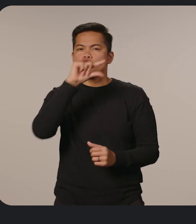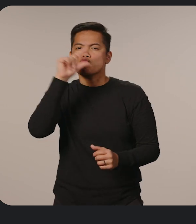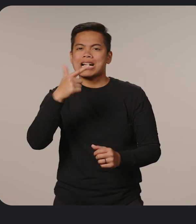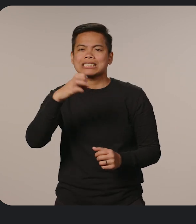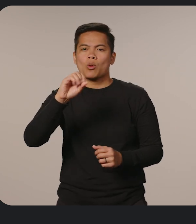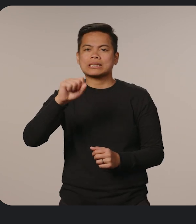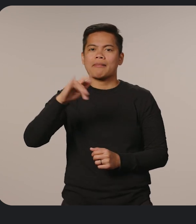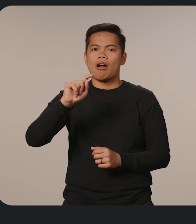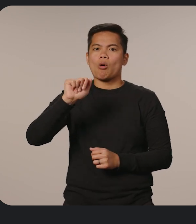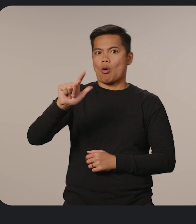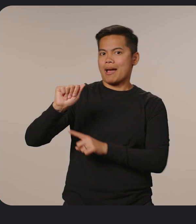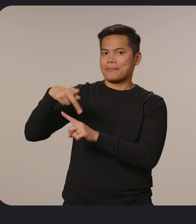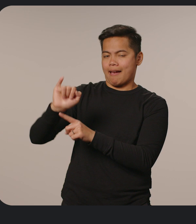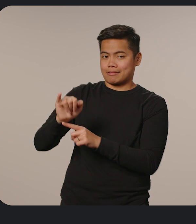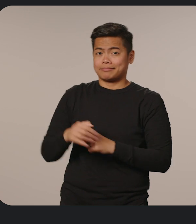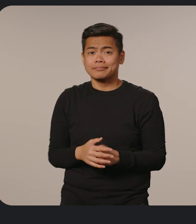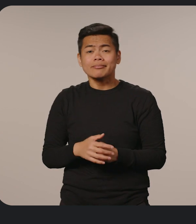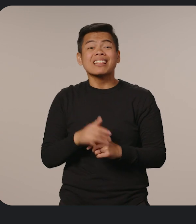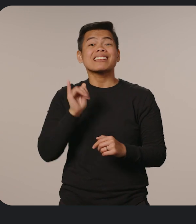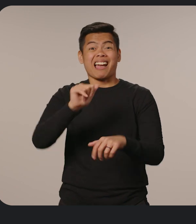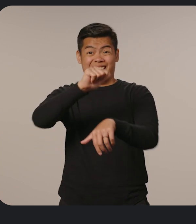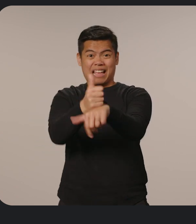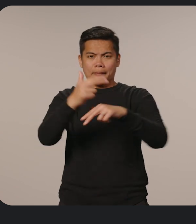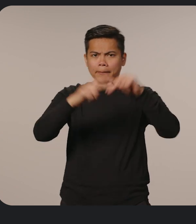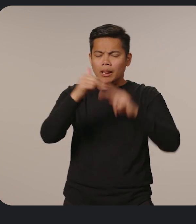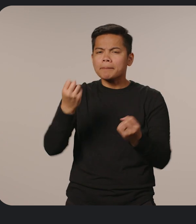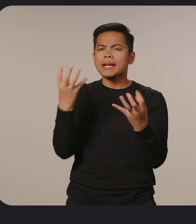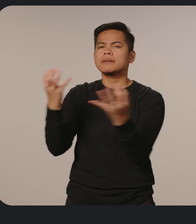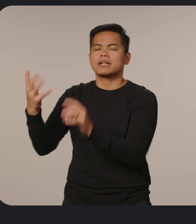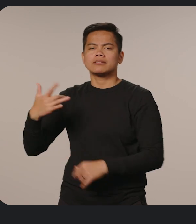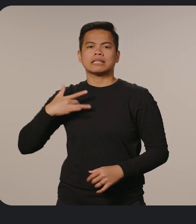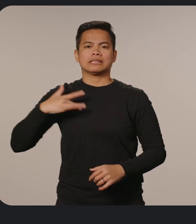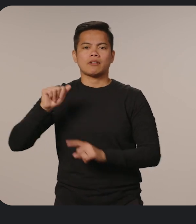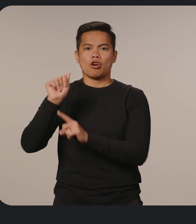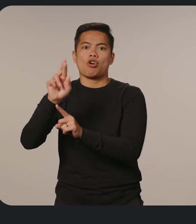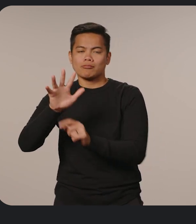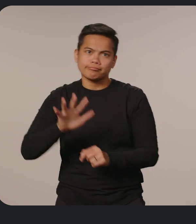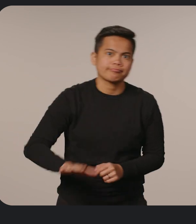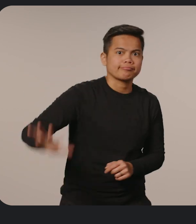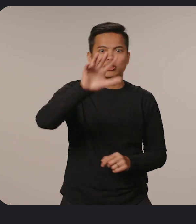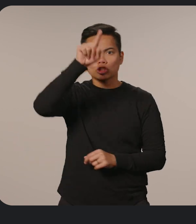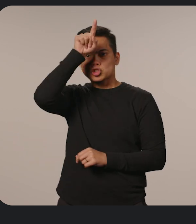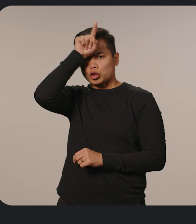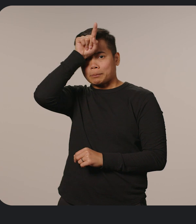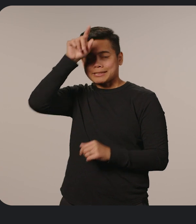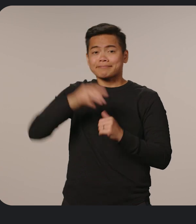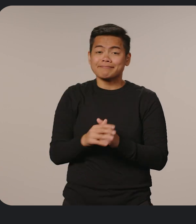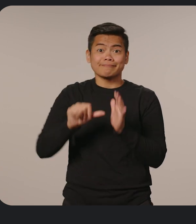this has enabled them to build multi-sensory AR monuments across Germany that highlight stories of women